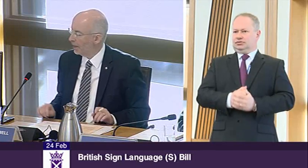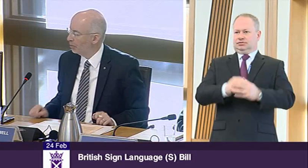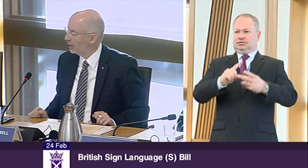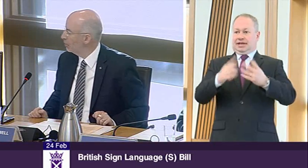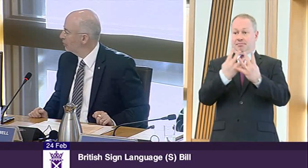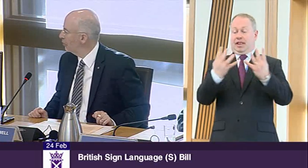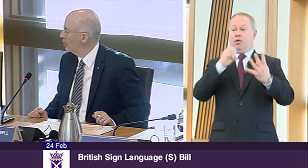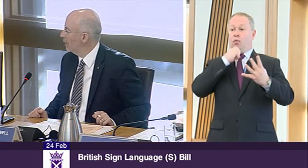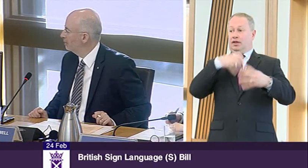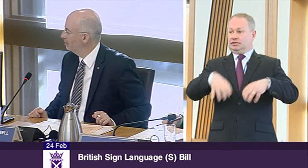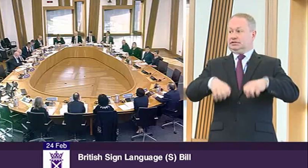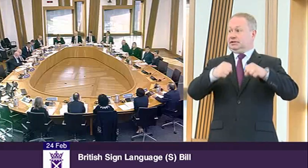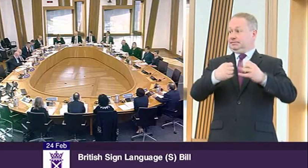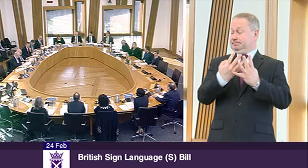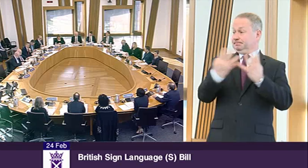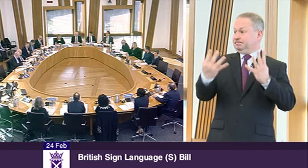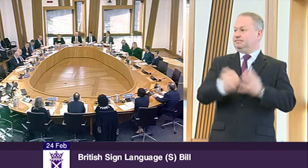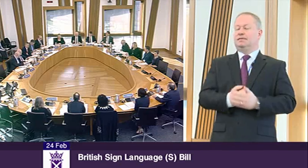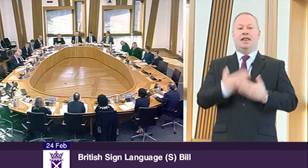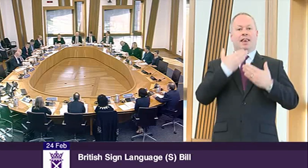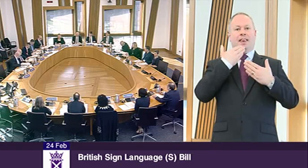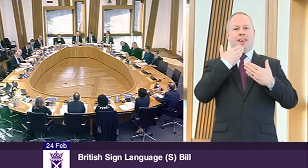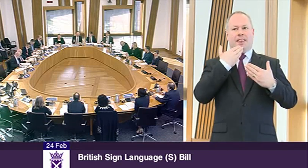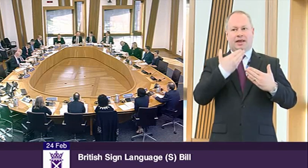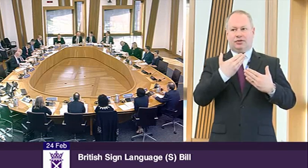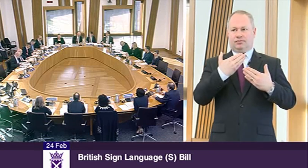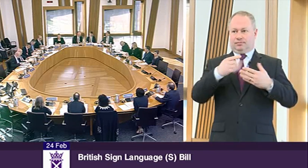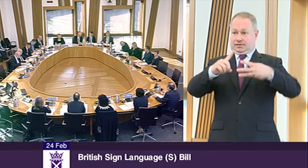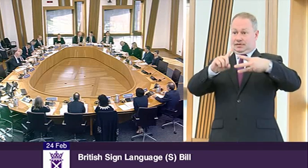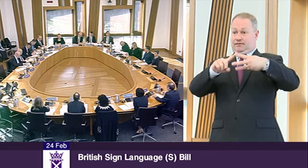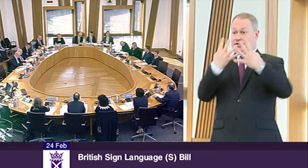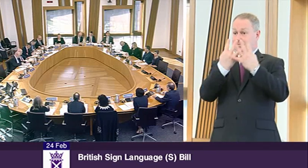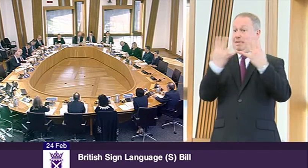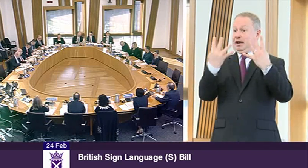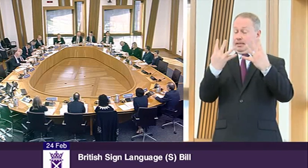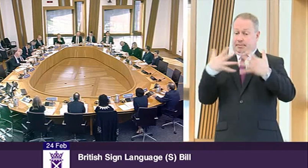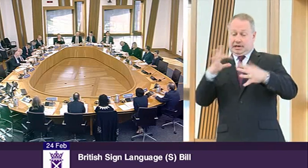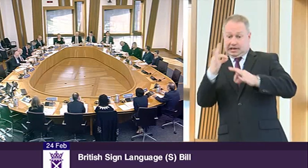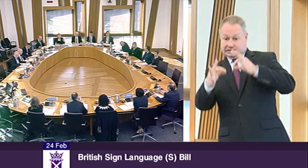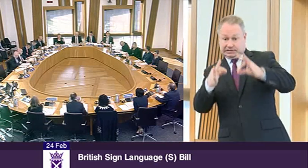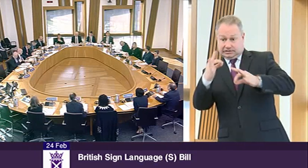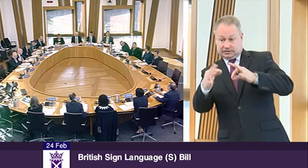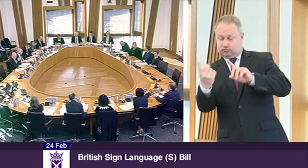Siobhan McMahon: We heard from the first panel this morning that BSL users feel that it is